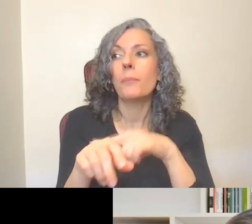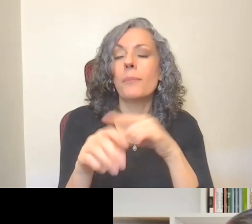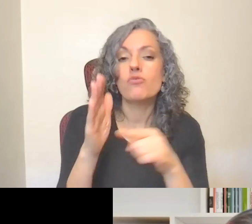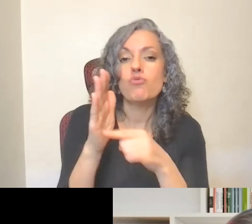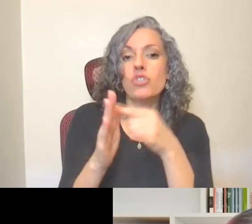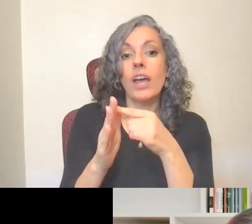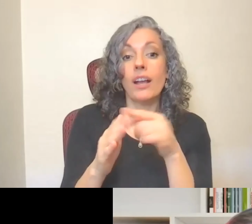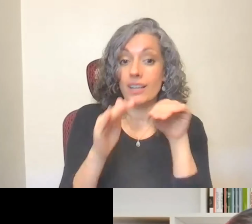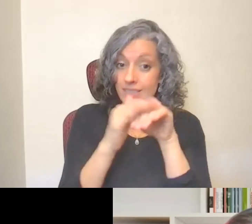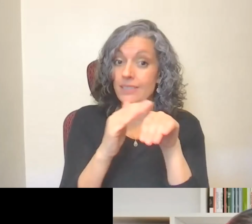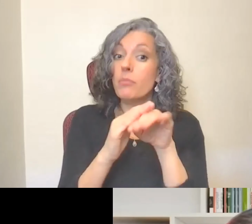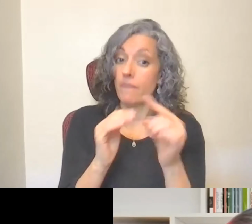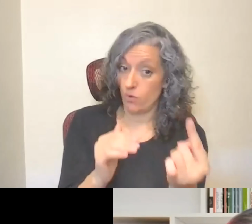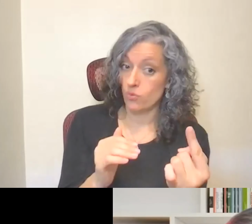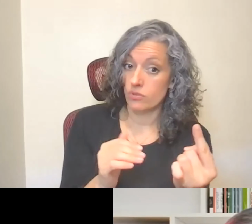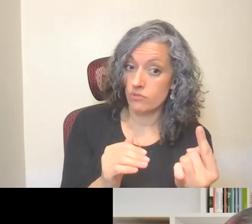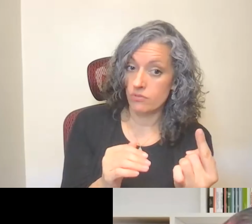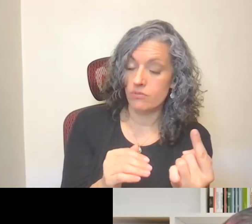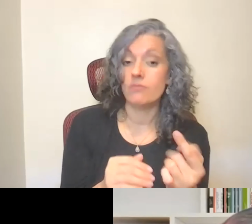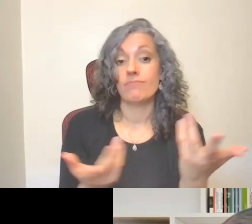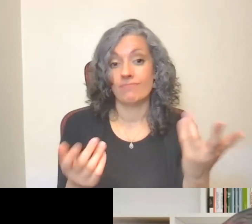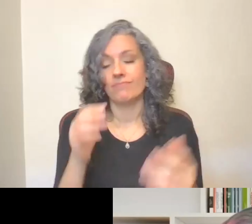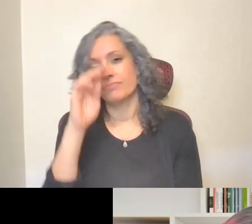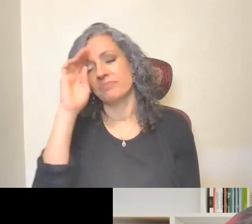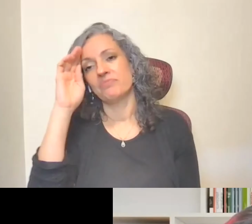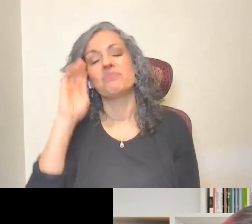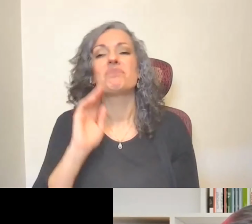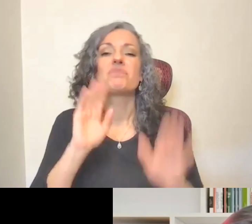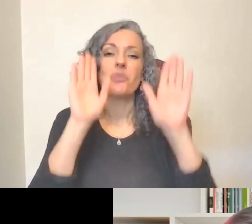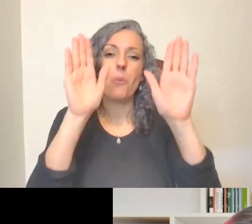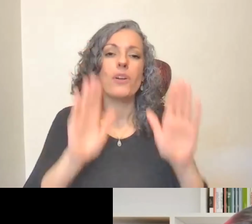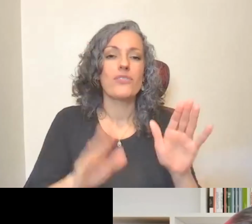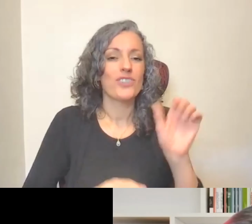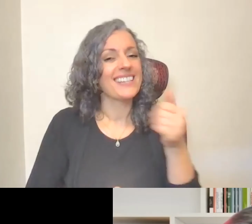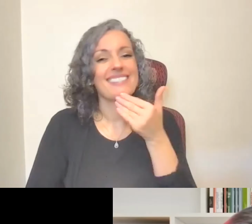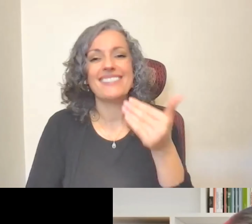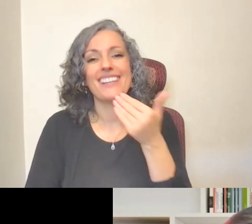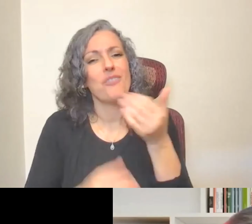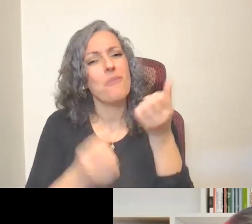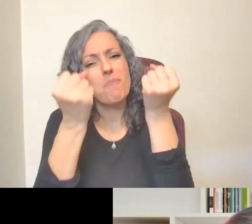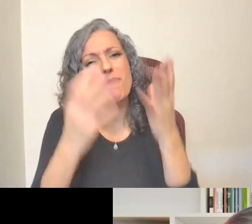So yeah. [Jared]: Okay wonderful, thank you. There's a lot of questions that have come in. Oh,